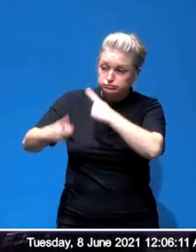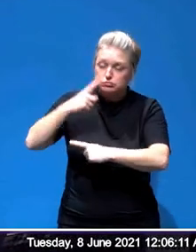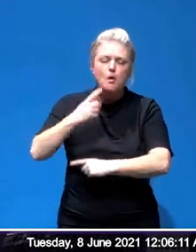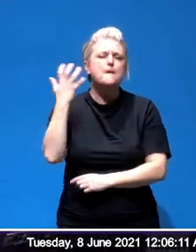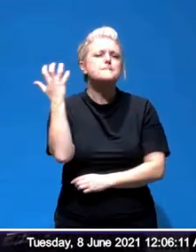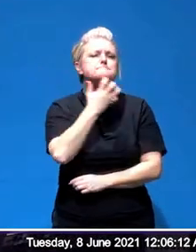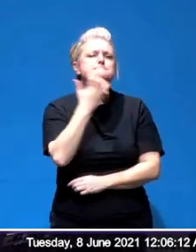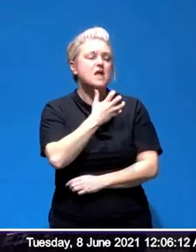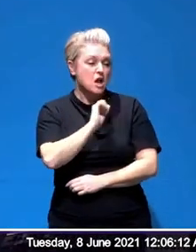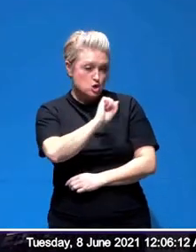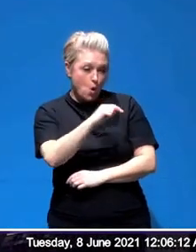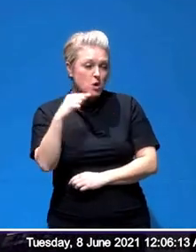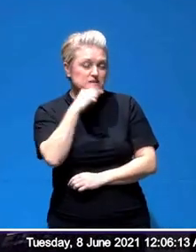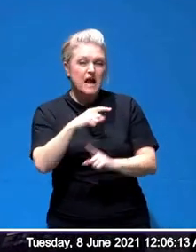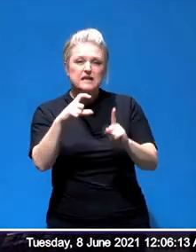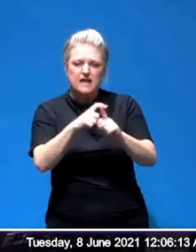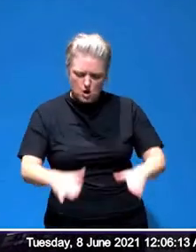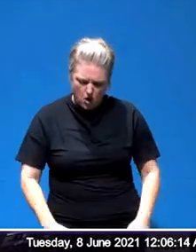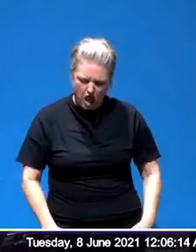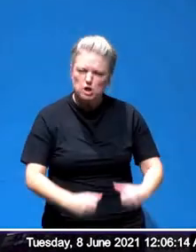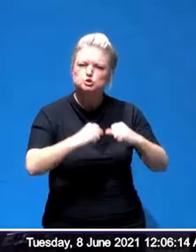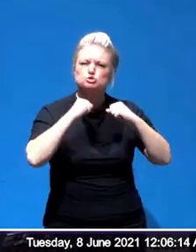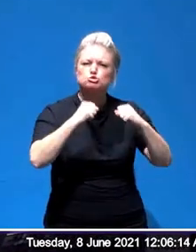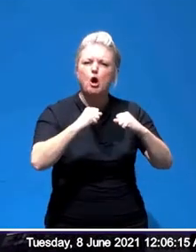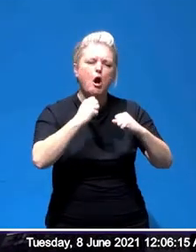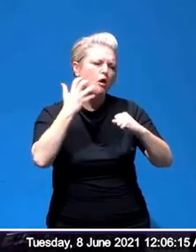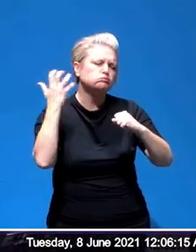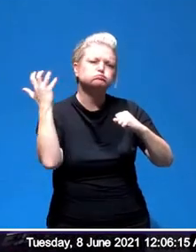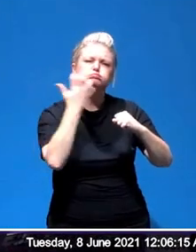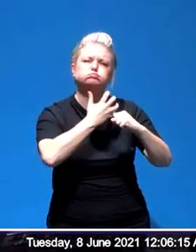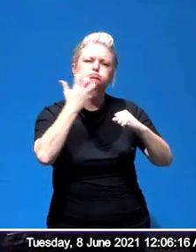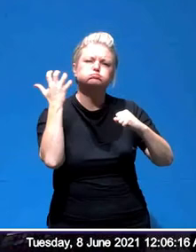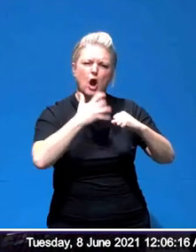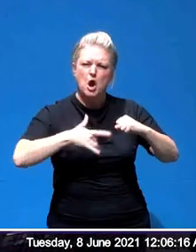his legs, but when you were holding his head and singing to him, I felt him relax."